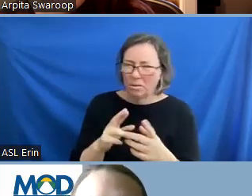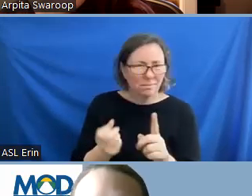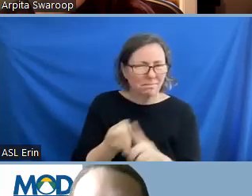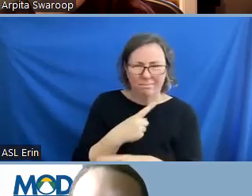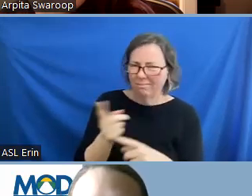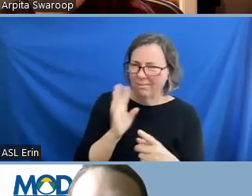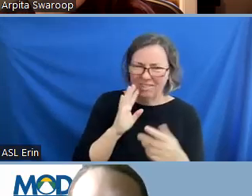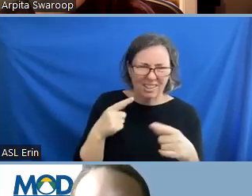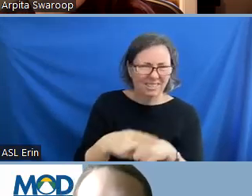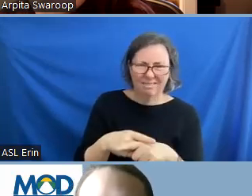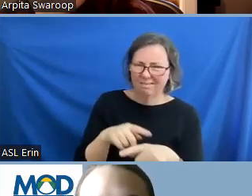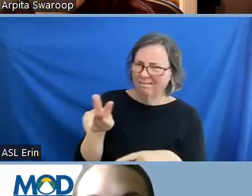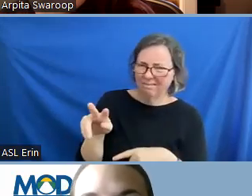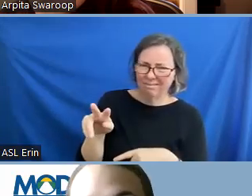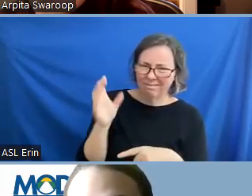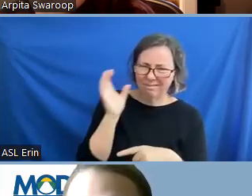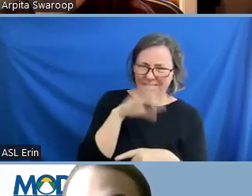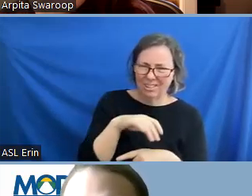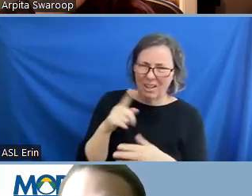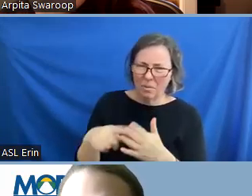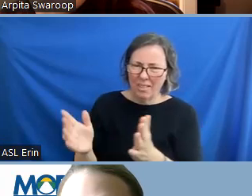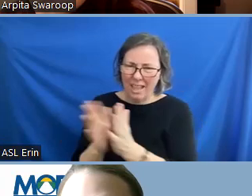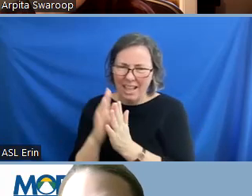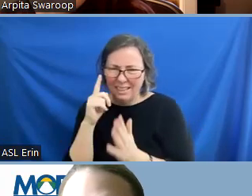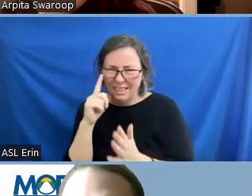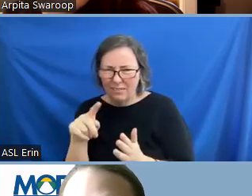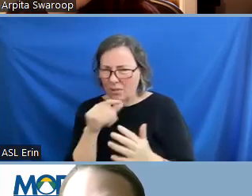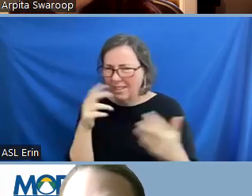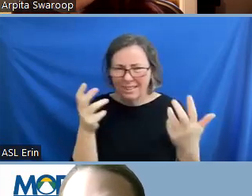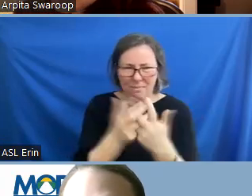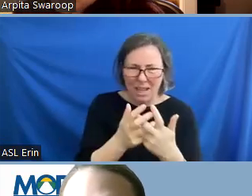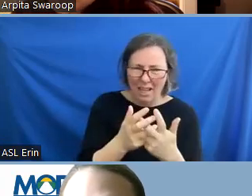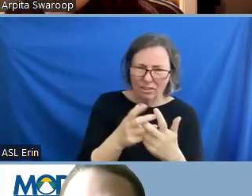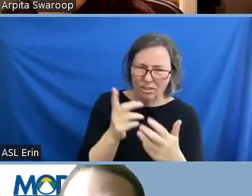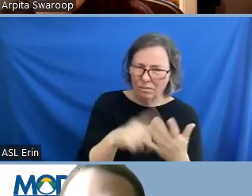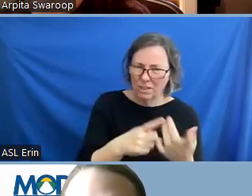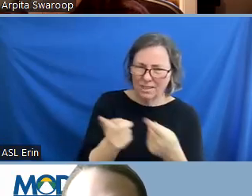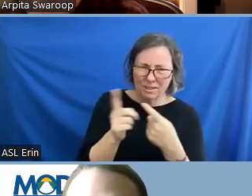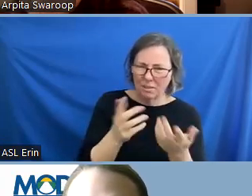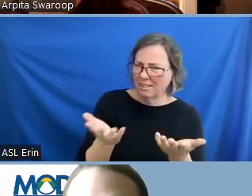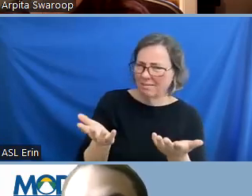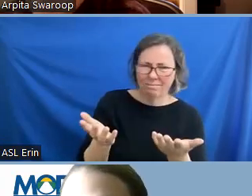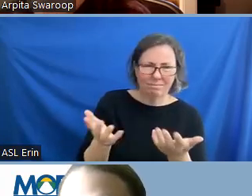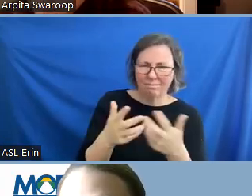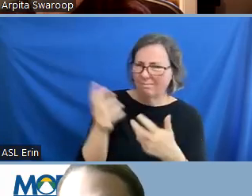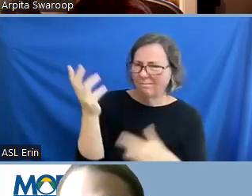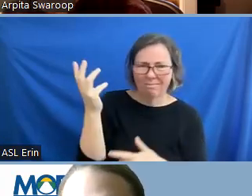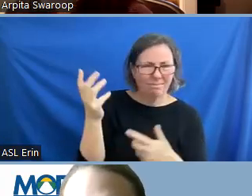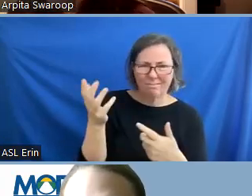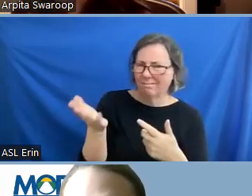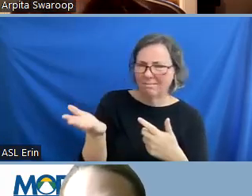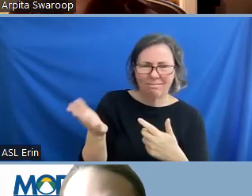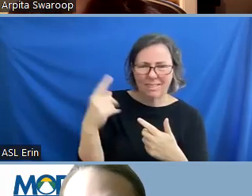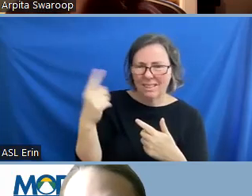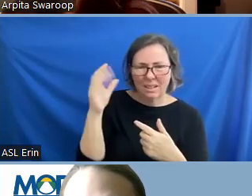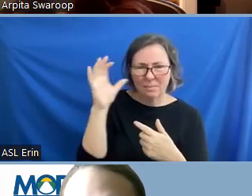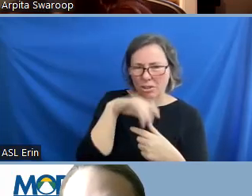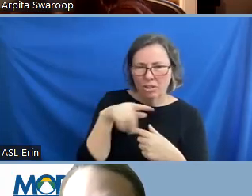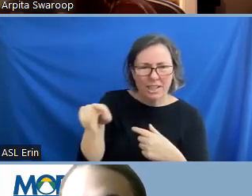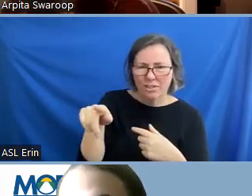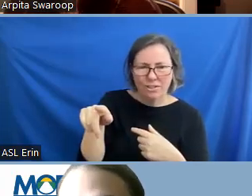I'm not sure what this person is saying they need matches up with, you know, what I would